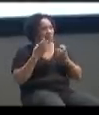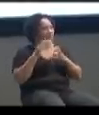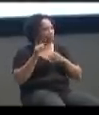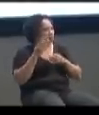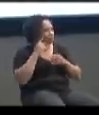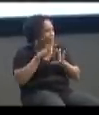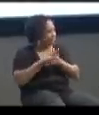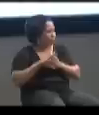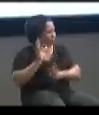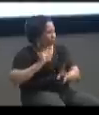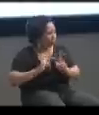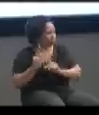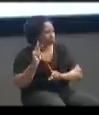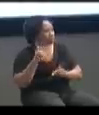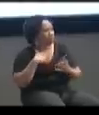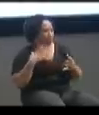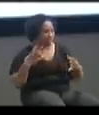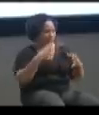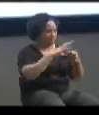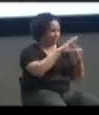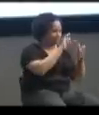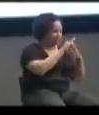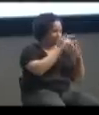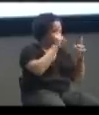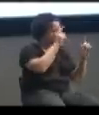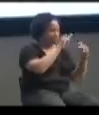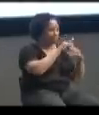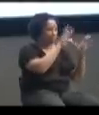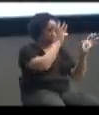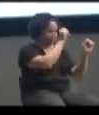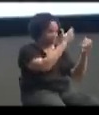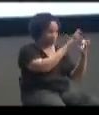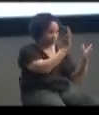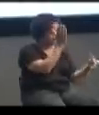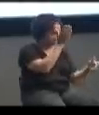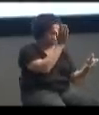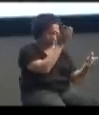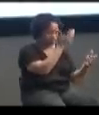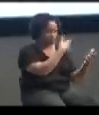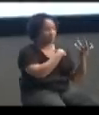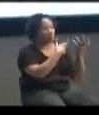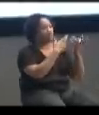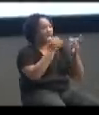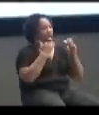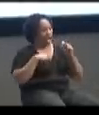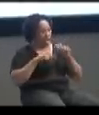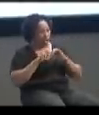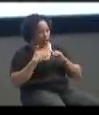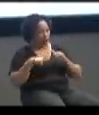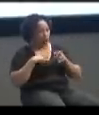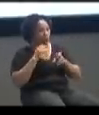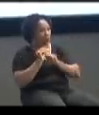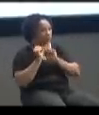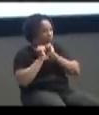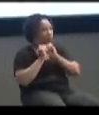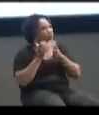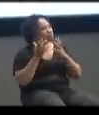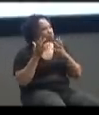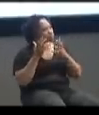WE WANT TO MAKE SURE WE CONNECT THAT GOAL, THAT VISION THAT THE PRESIDENT ARTICULATED INTO HOW WE'RE WORKING AS AN ORGANIZATION AS WELL.